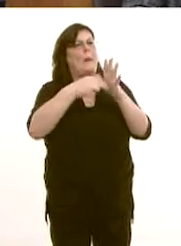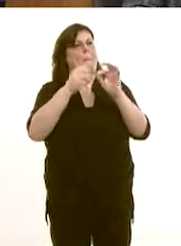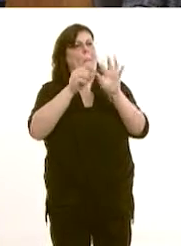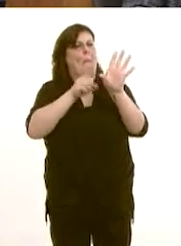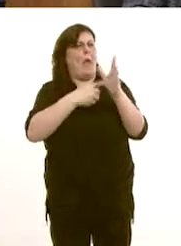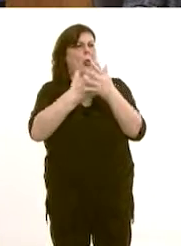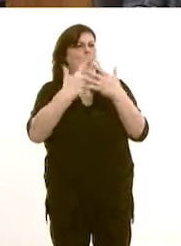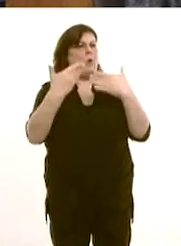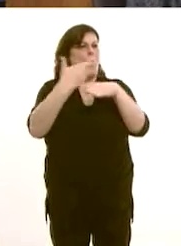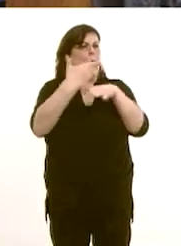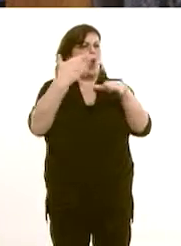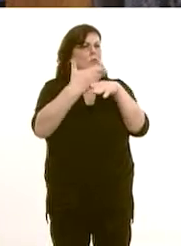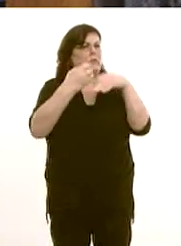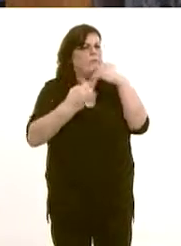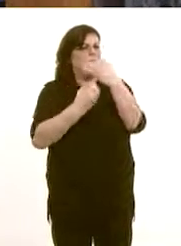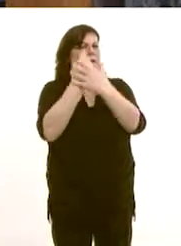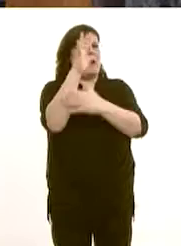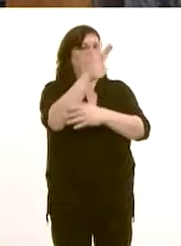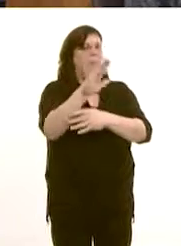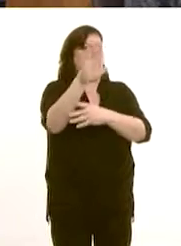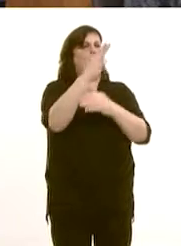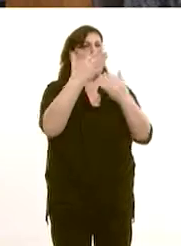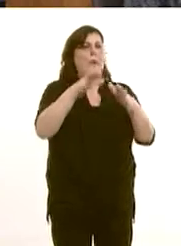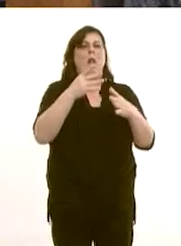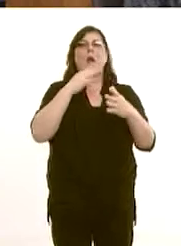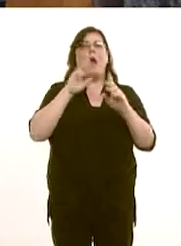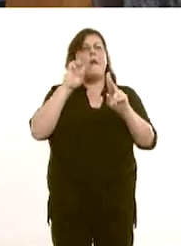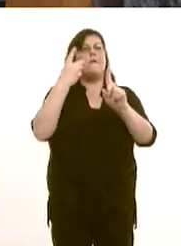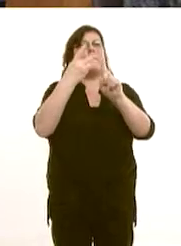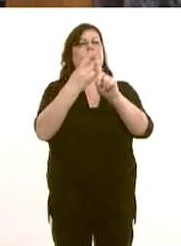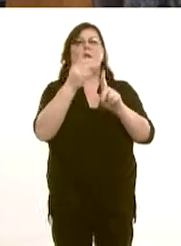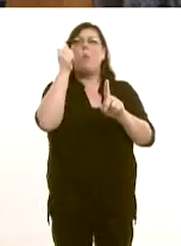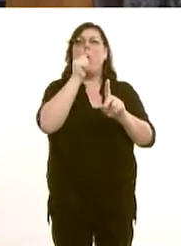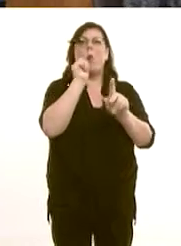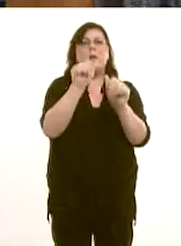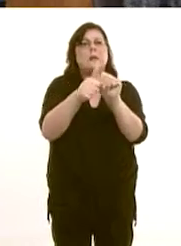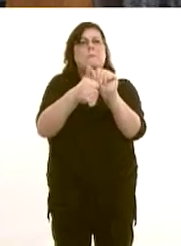I’ve visited the Colwyn Bay Watersports centre twice, and that’s been an extremely